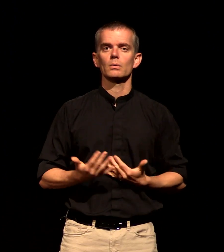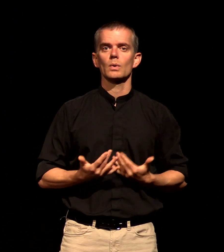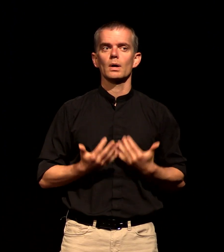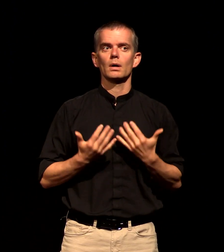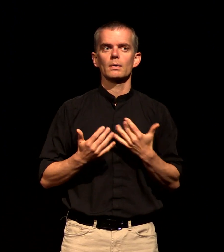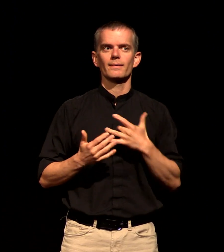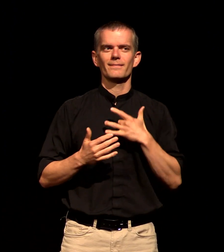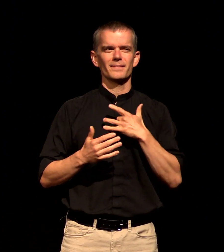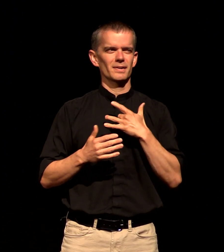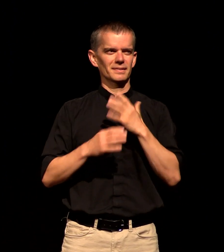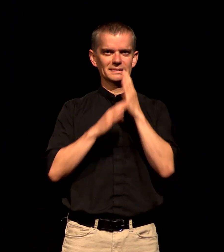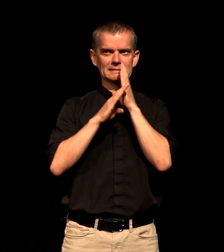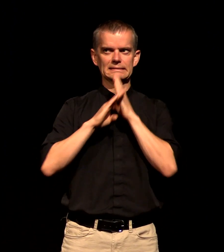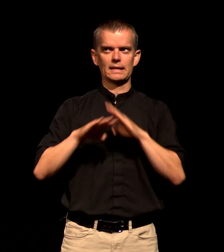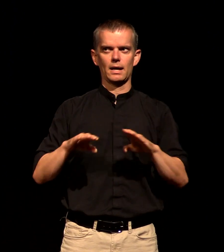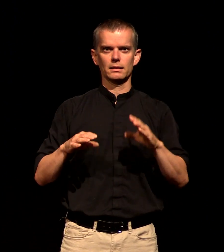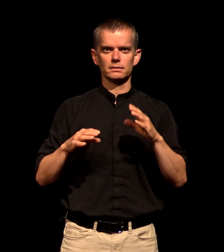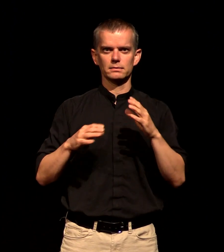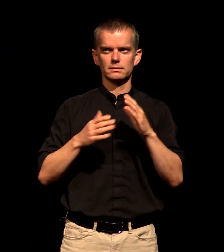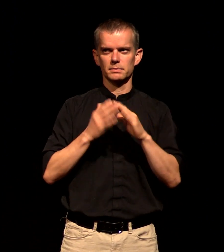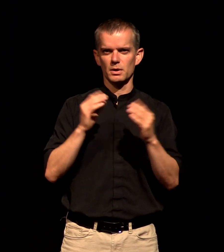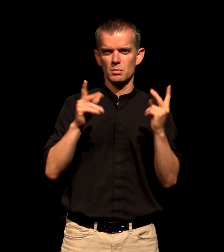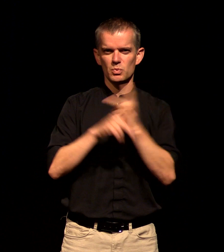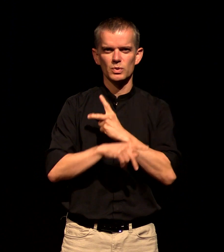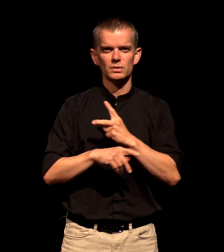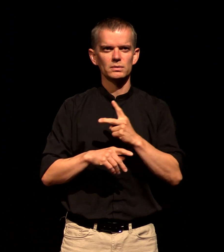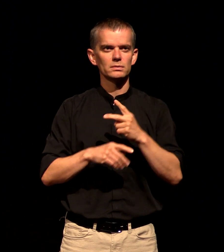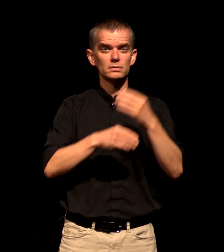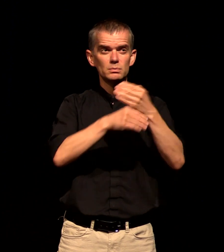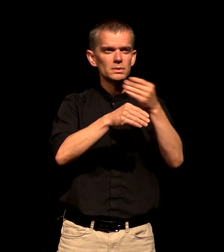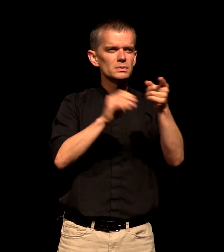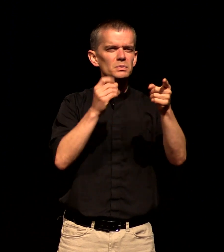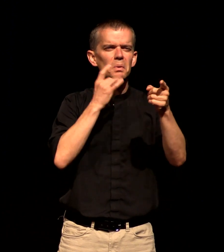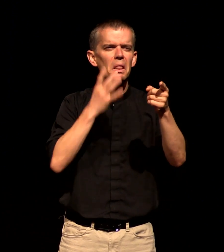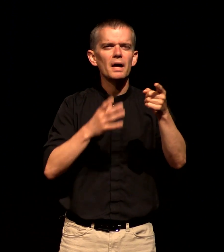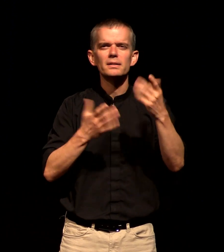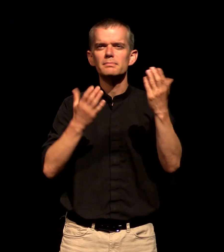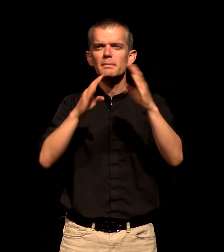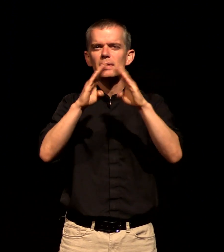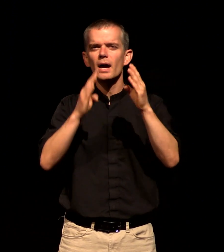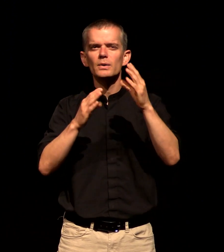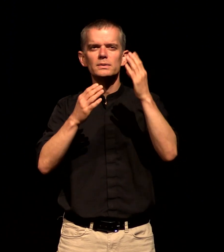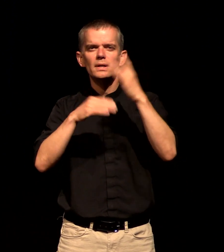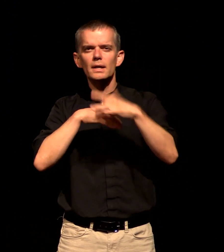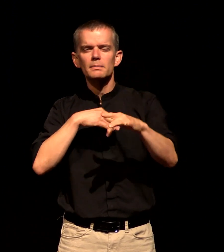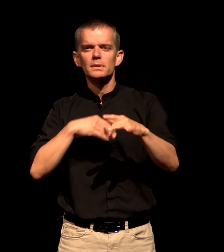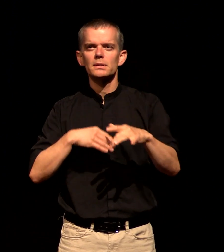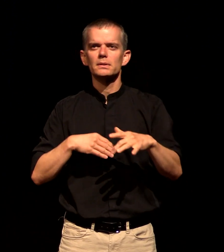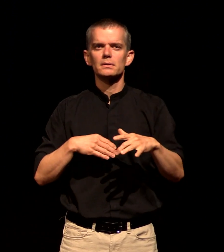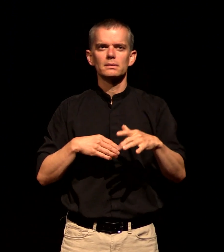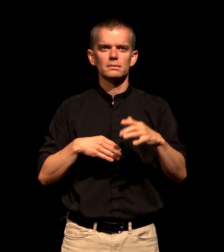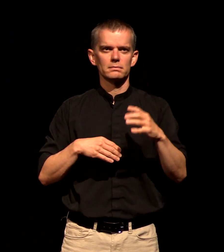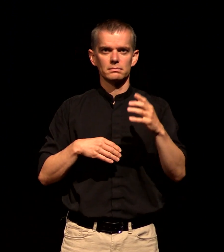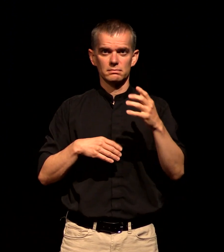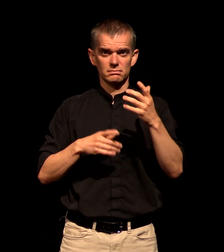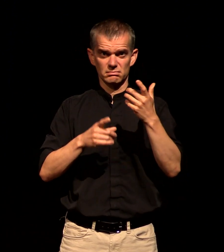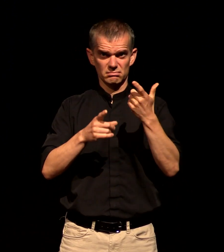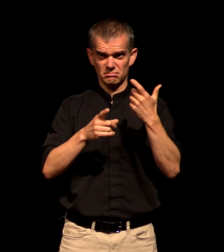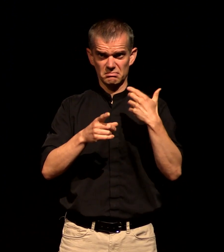silence will become. There are no lights in the windows, there might be an empty house. Was it ever inhabited? It seems so